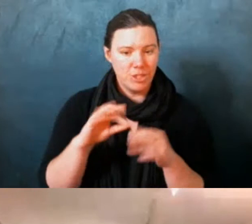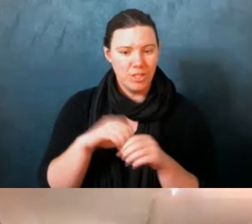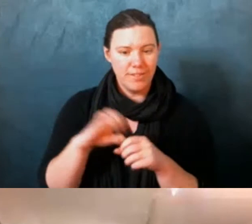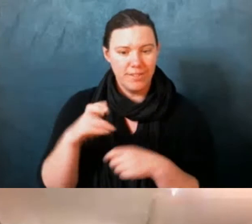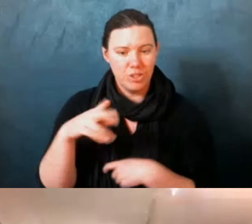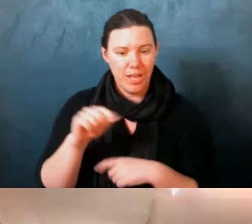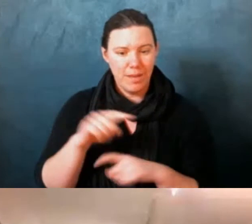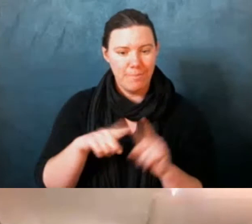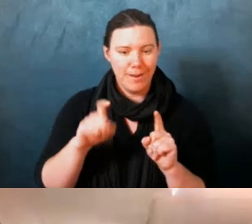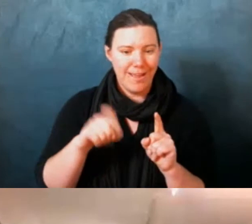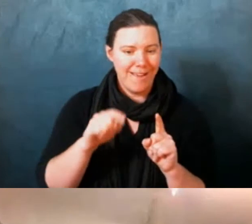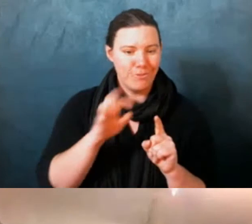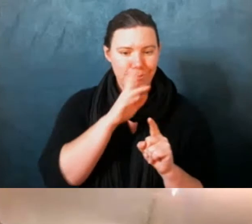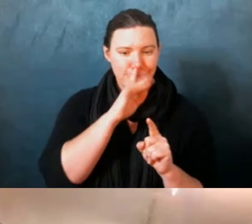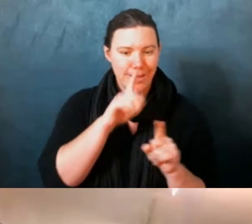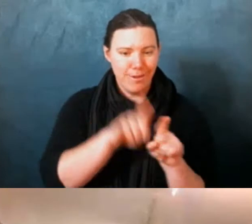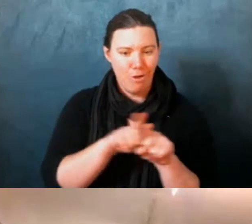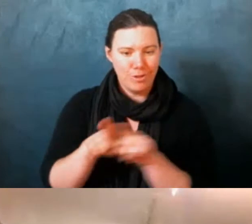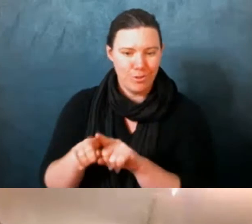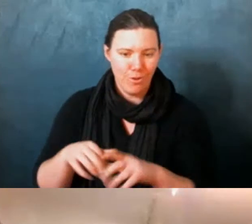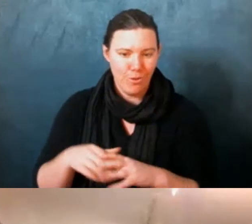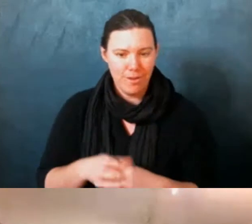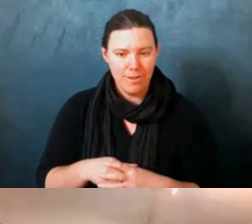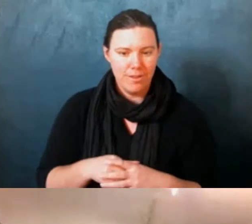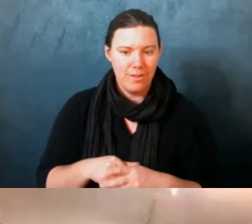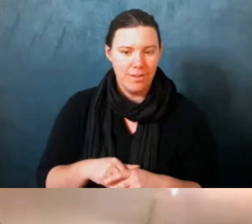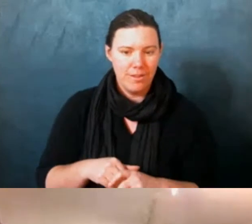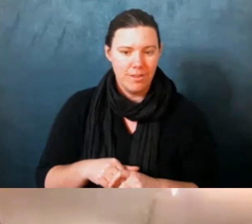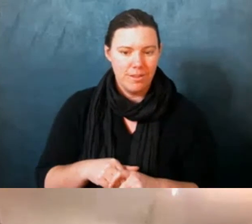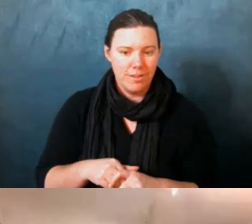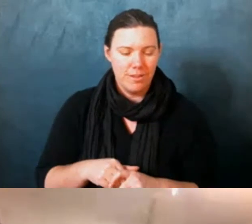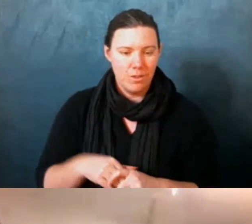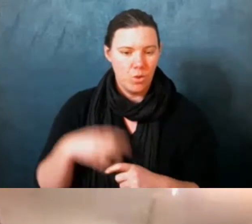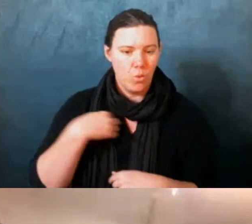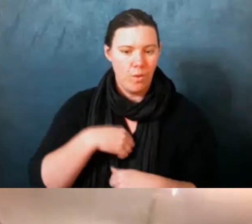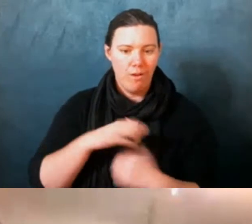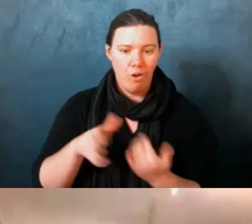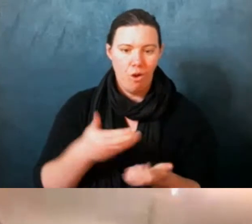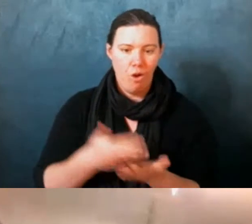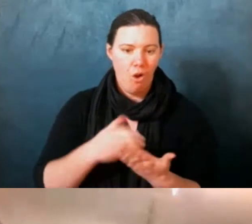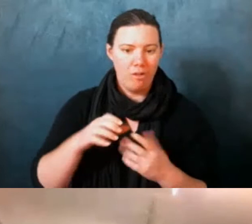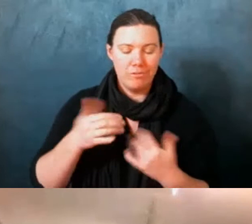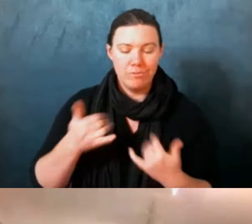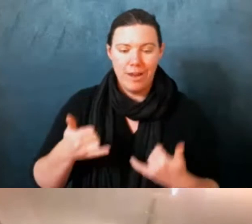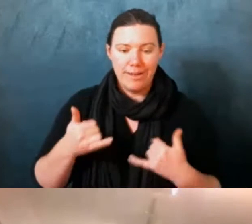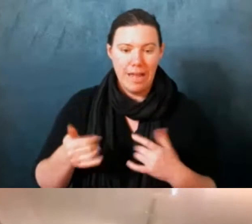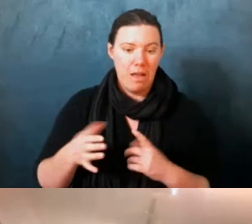I have to say it too. I think that, you know, we're all in an unprecedented time in our healthcare history